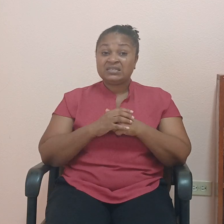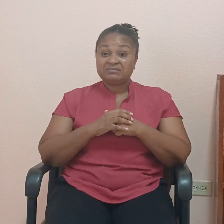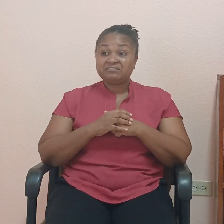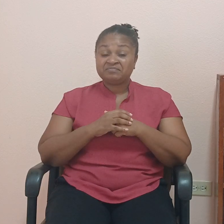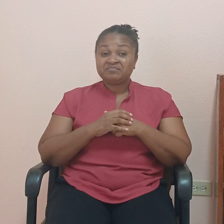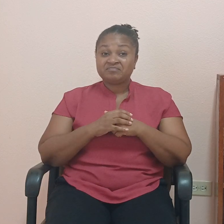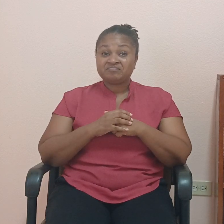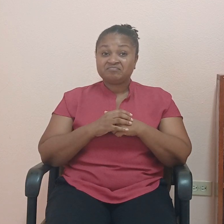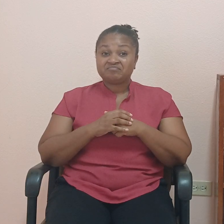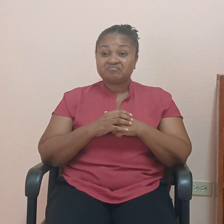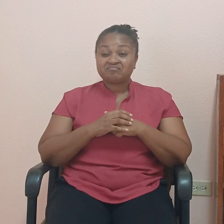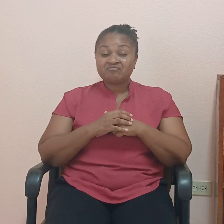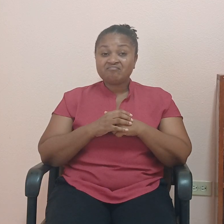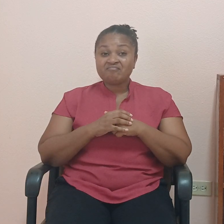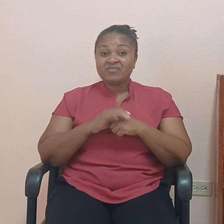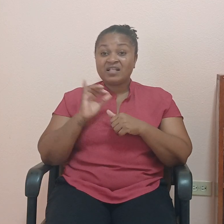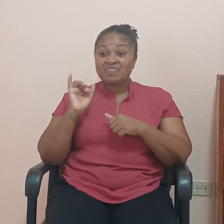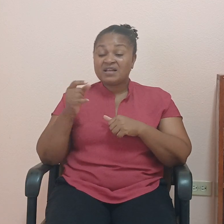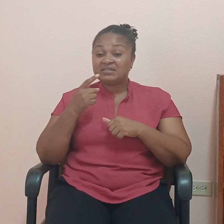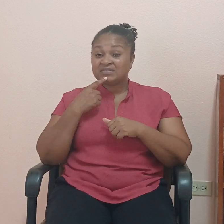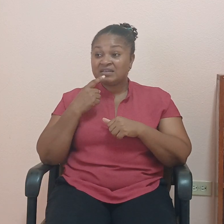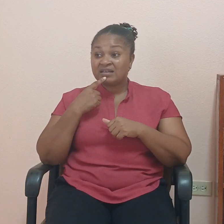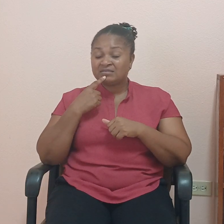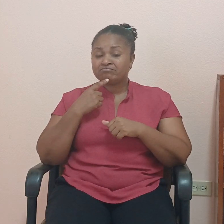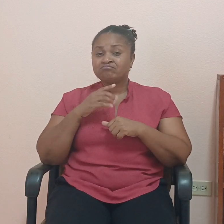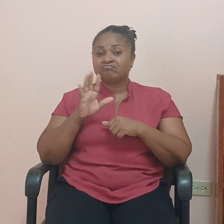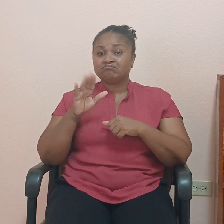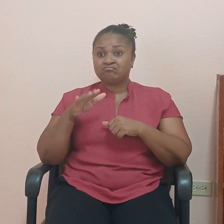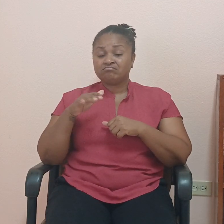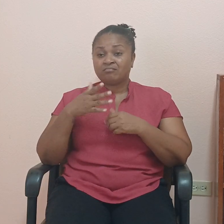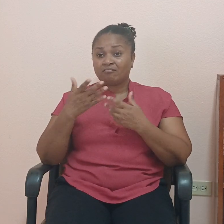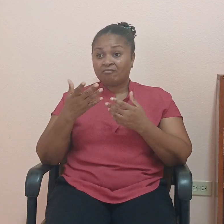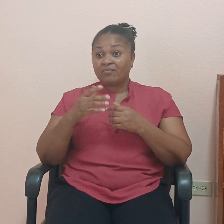2 Kings 6:15-17 New International Version 15 When the servant of the man of God got